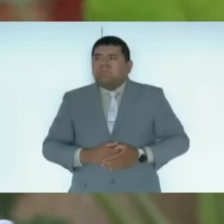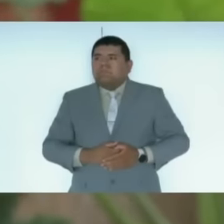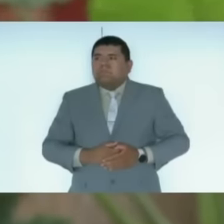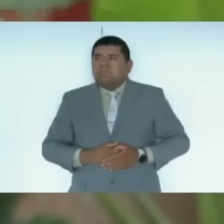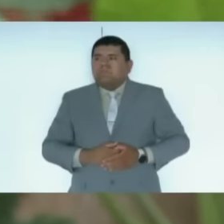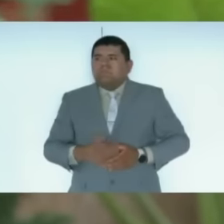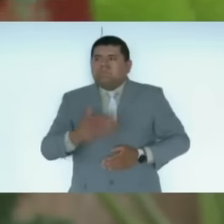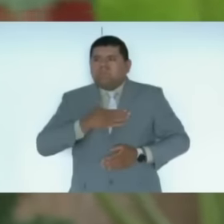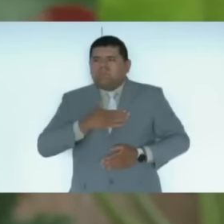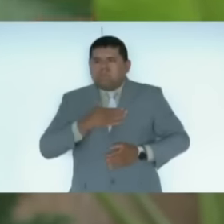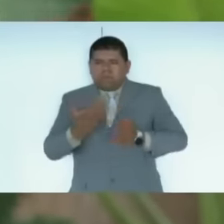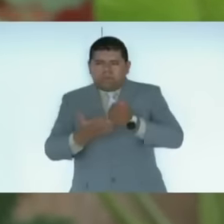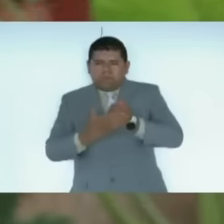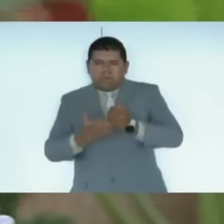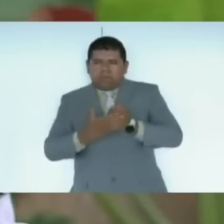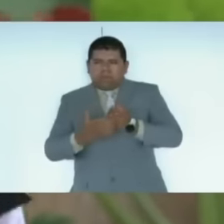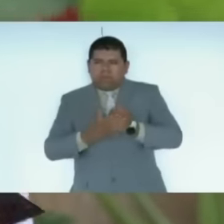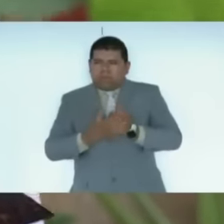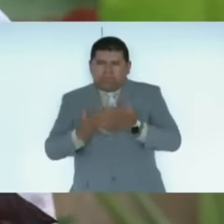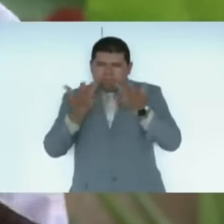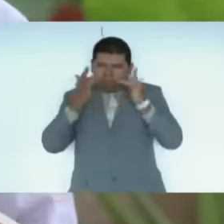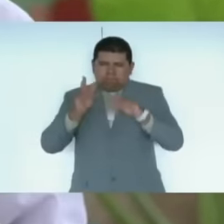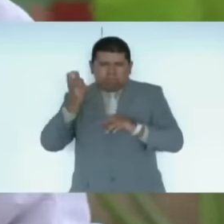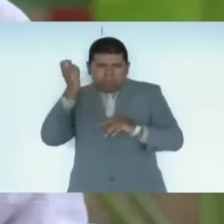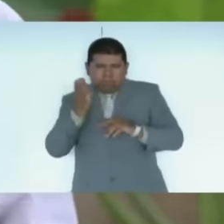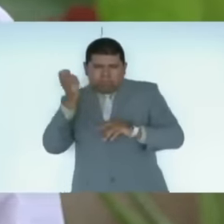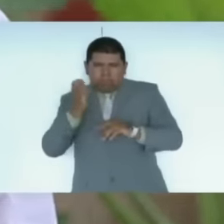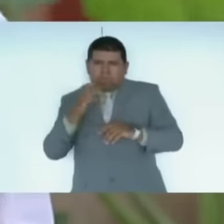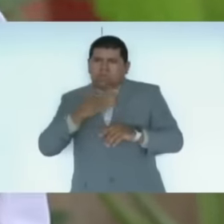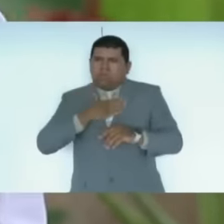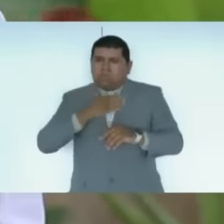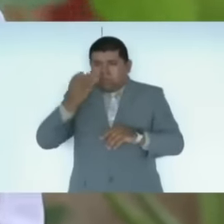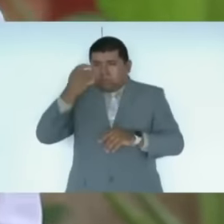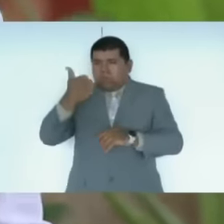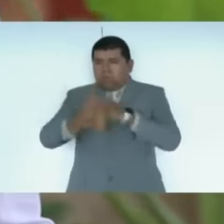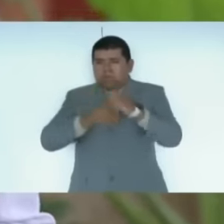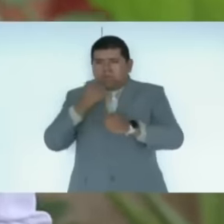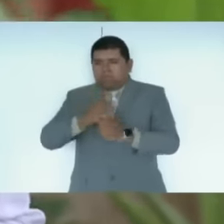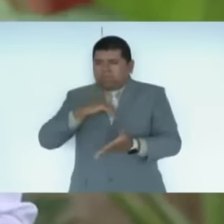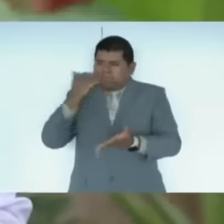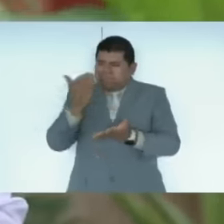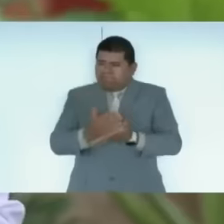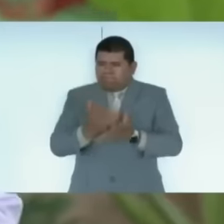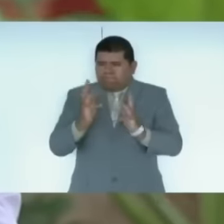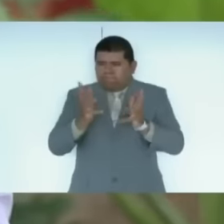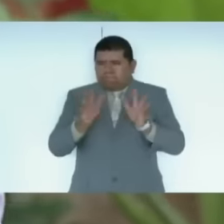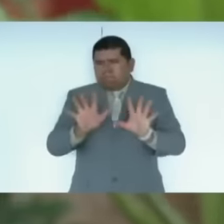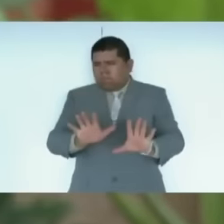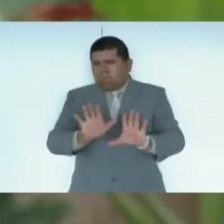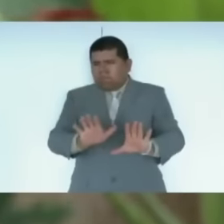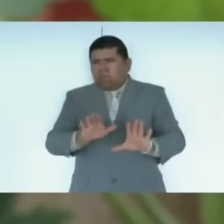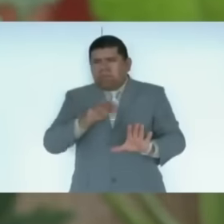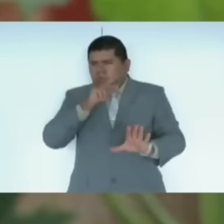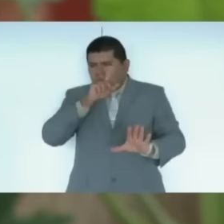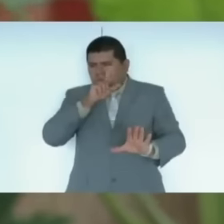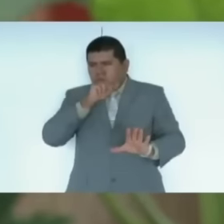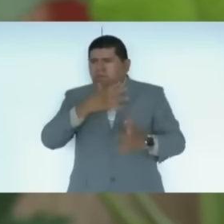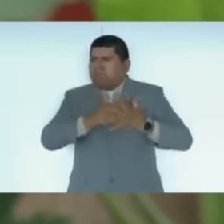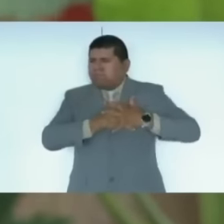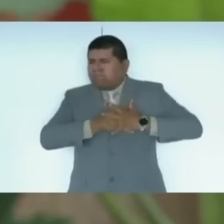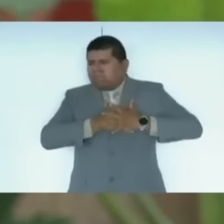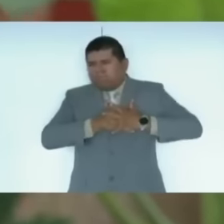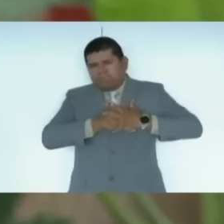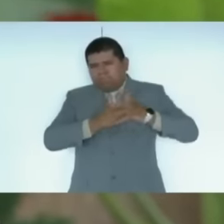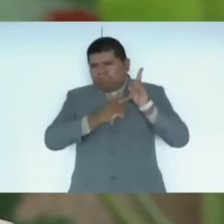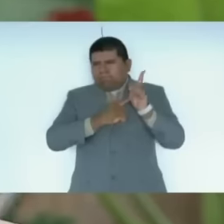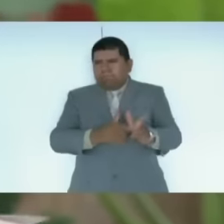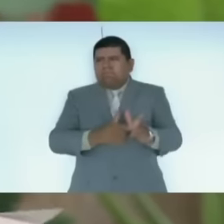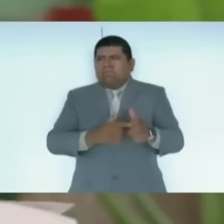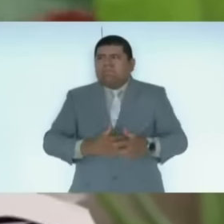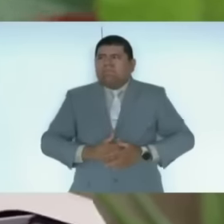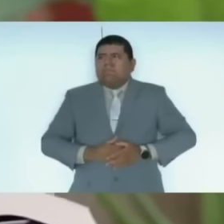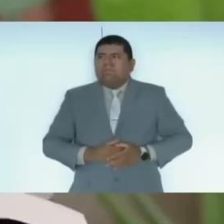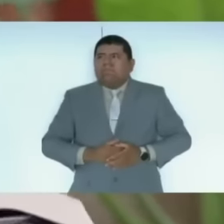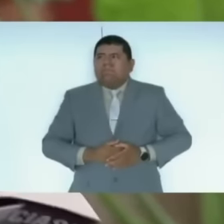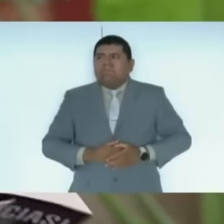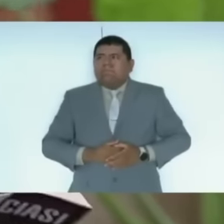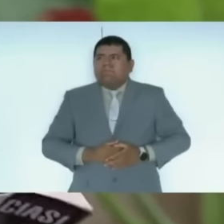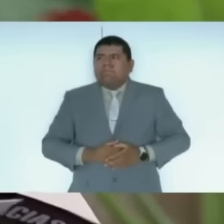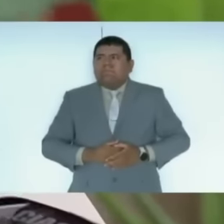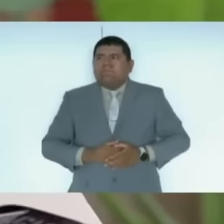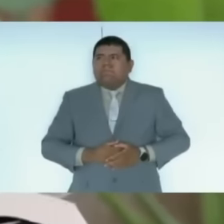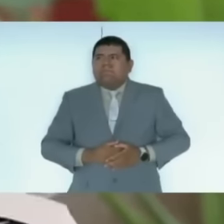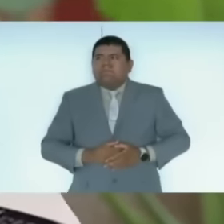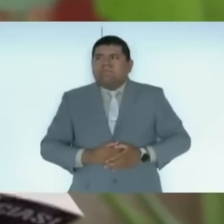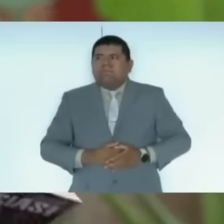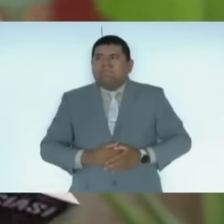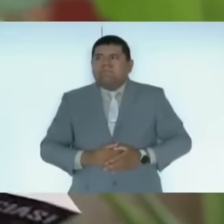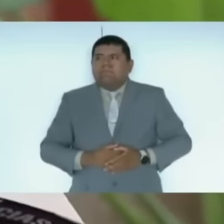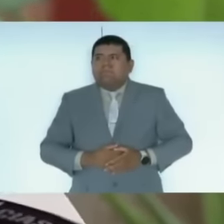because I have already closed my cycle and but love does not end it does not end and Love with love is